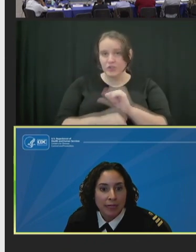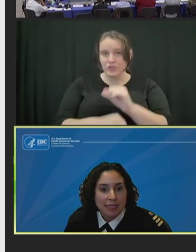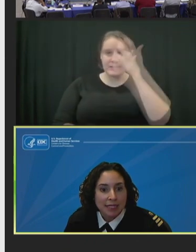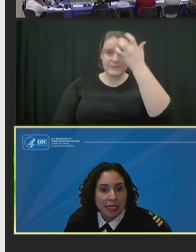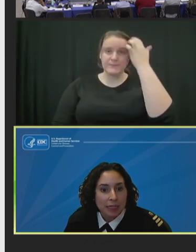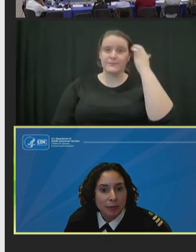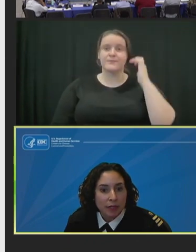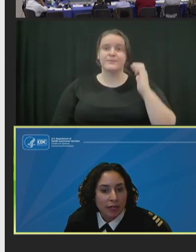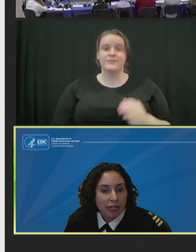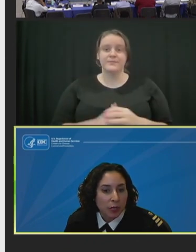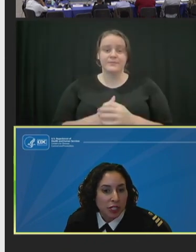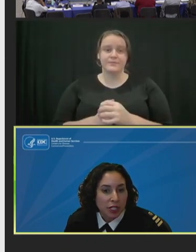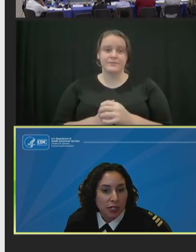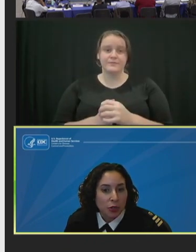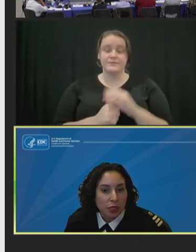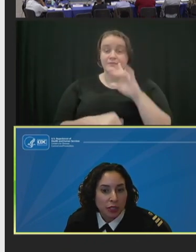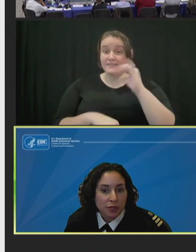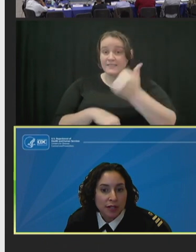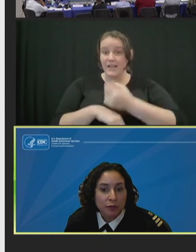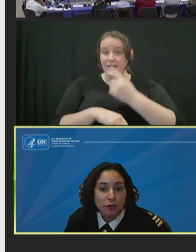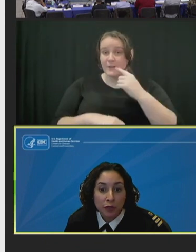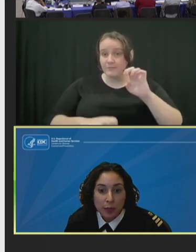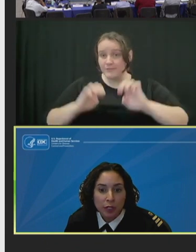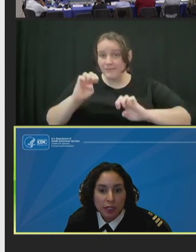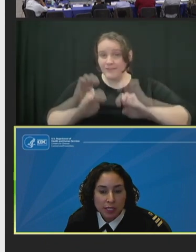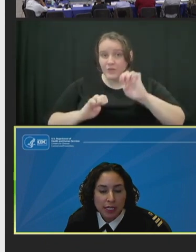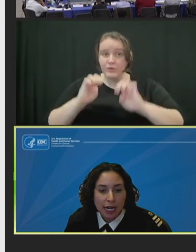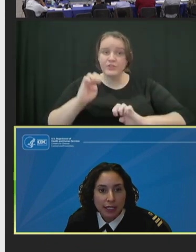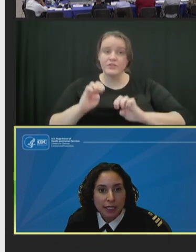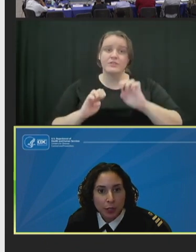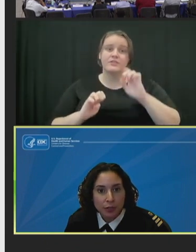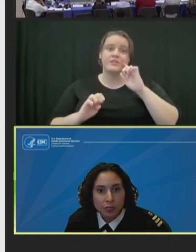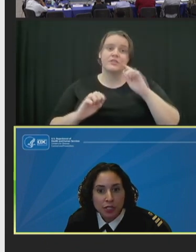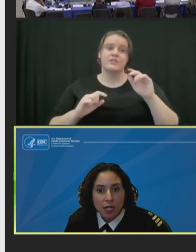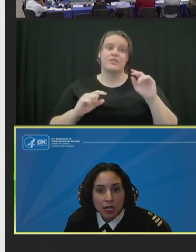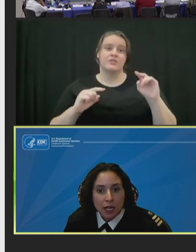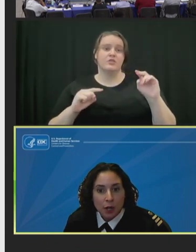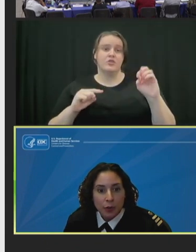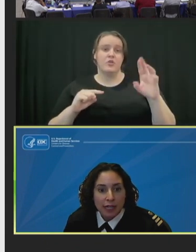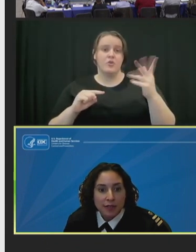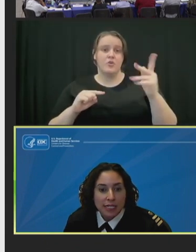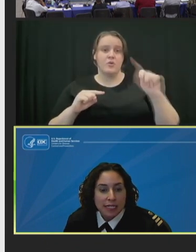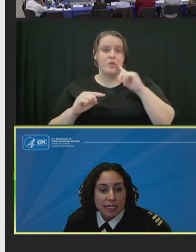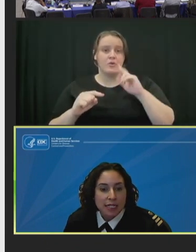In setting up the evaluation, NORC used several frameworks to guide the approach. We have CDC's